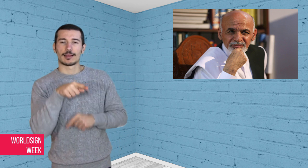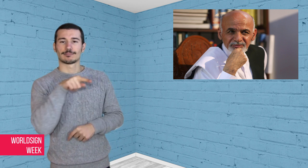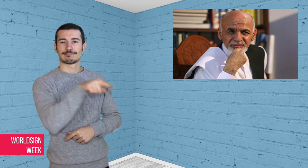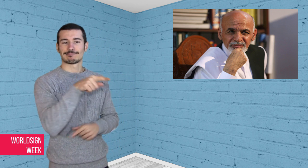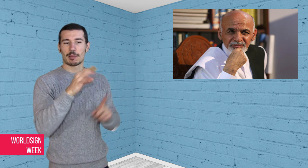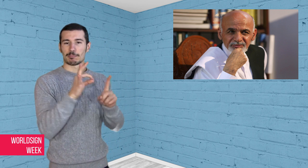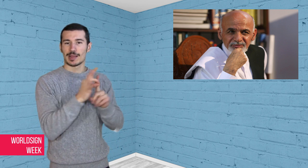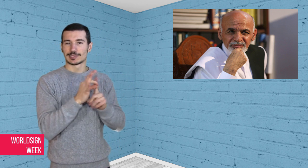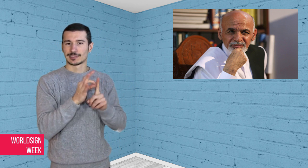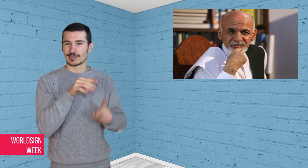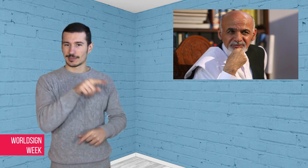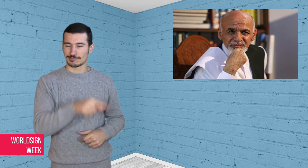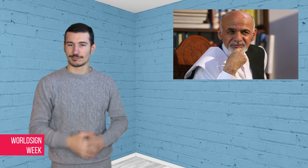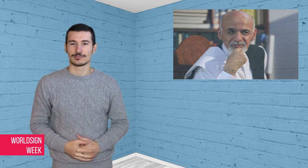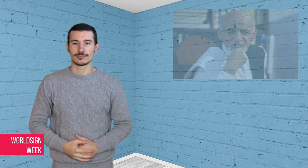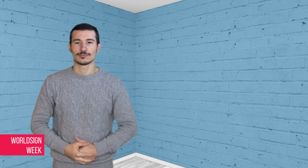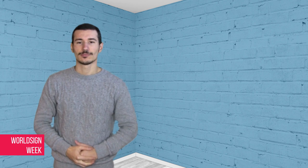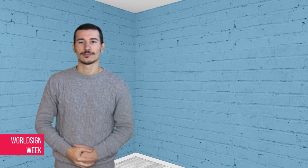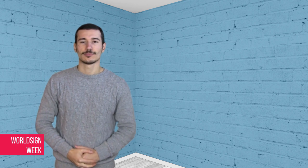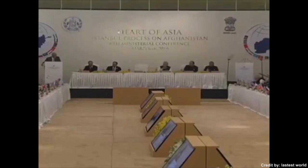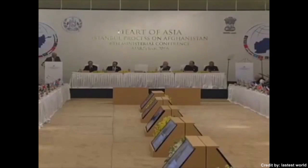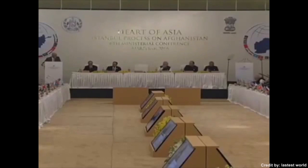It was a underhanded accusation undermining Pakistan.